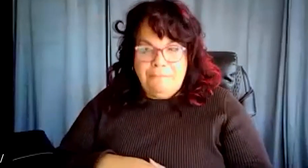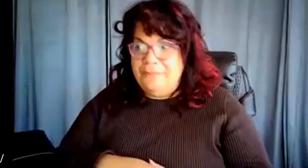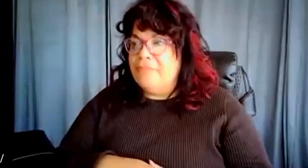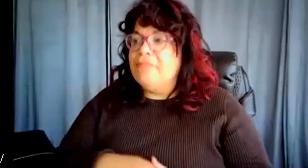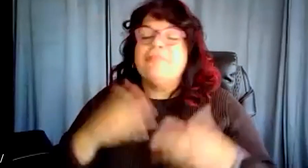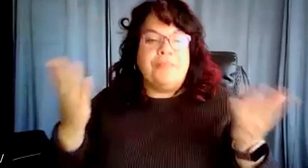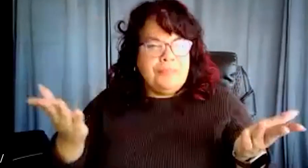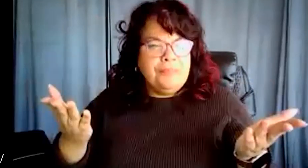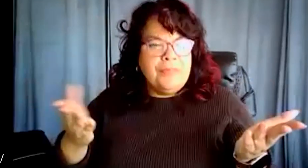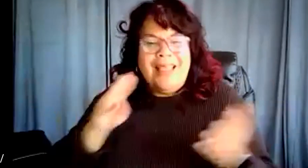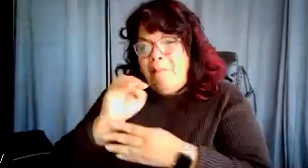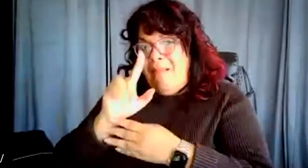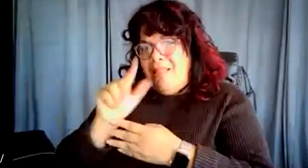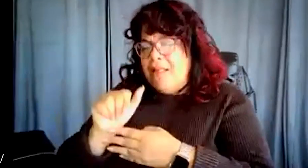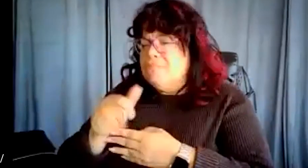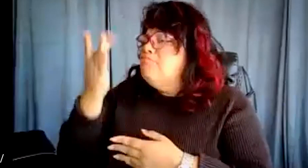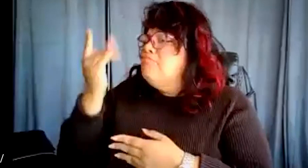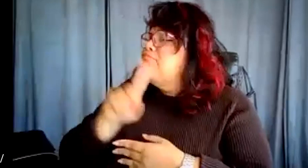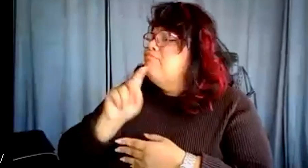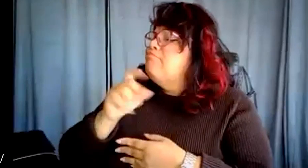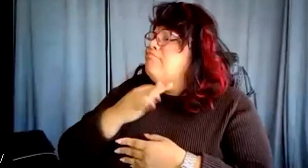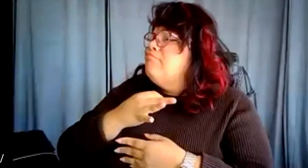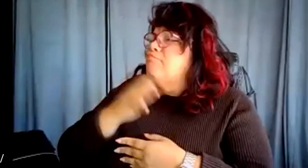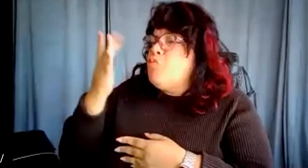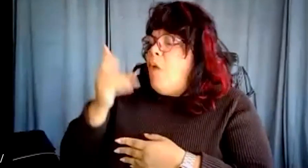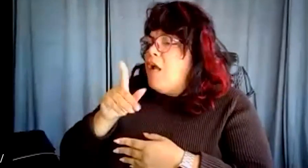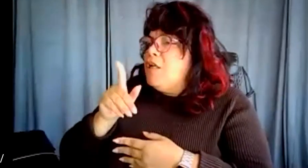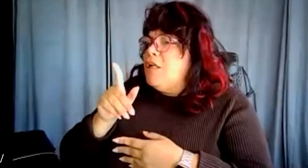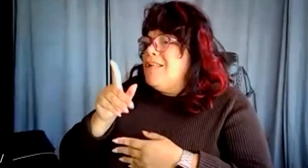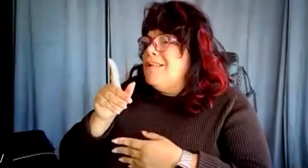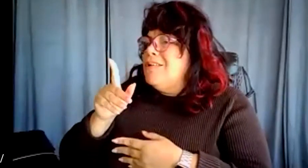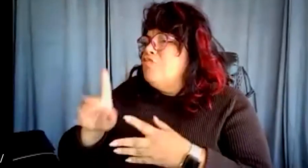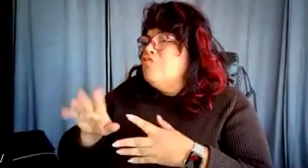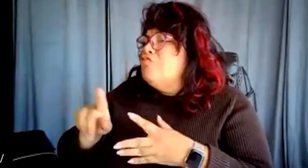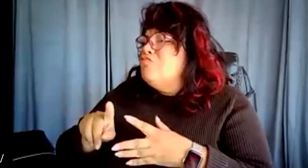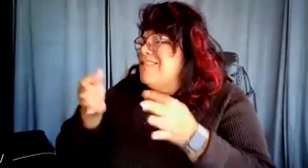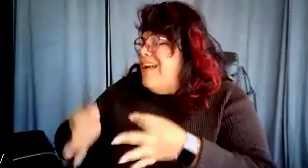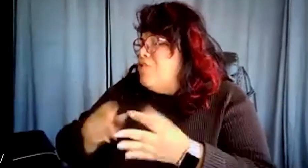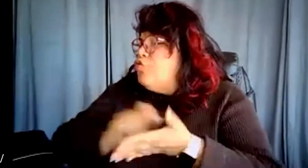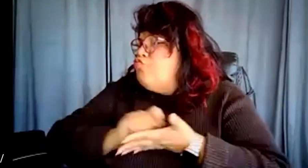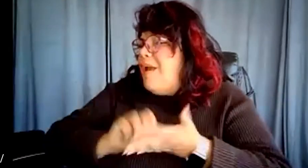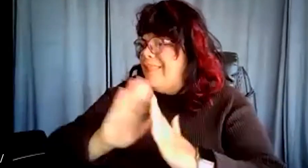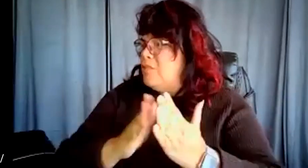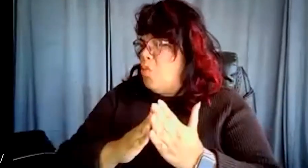Okay. So, why did you write the book? What prompted you to write this book at this moment?